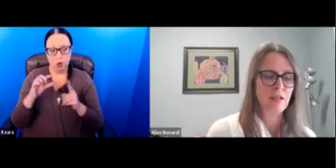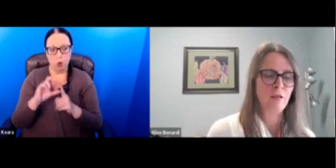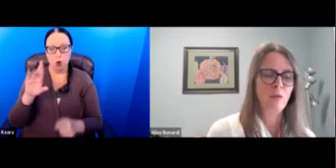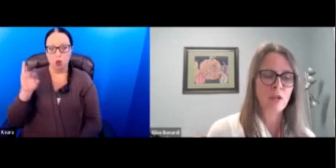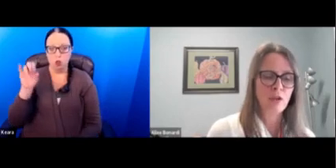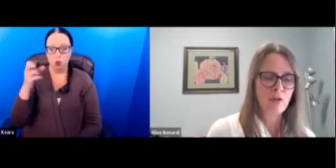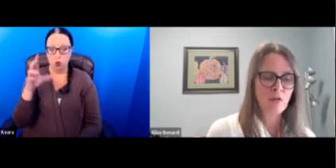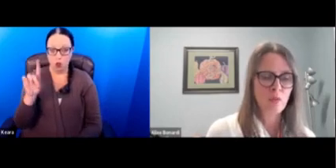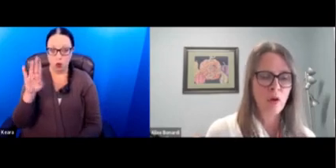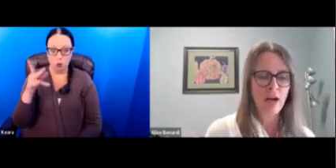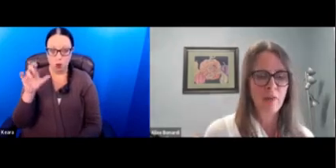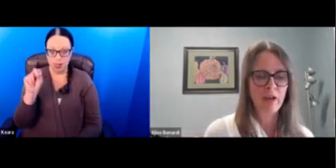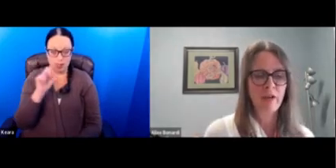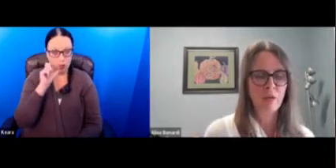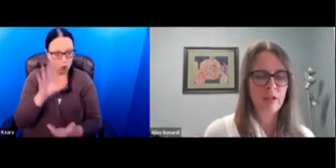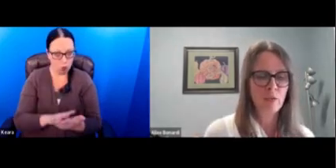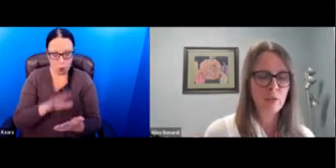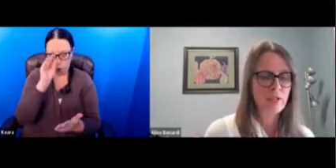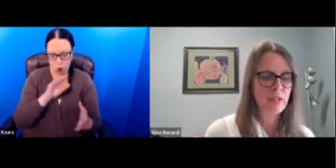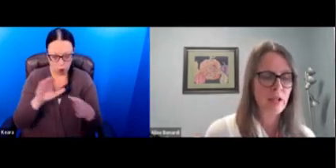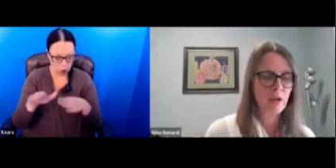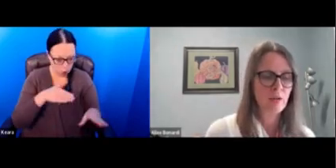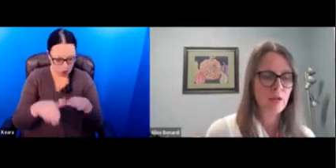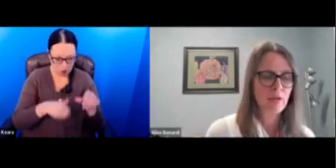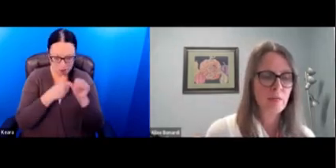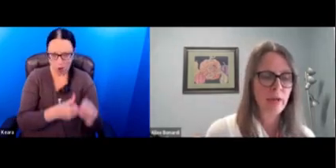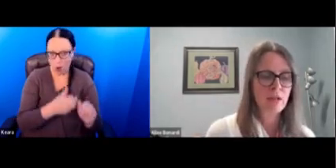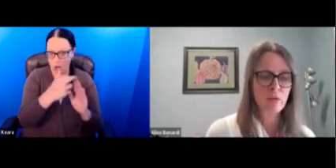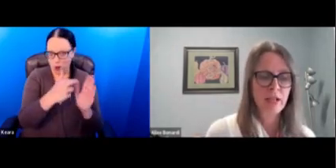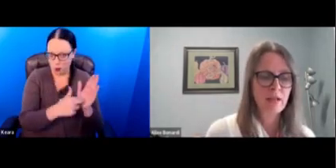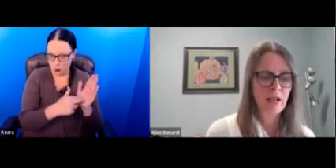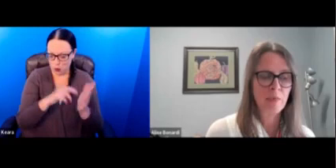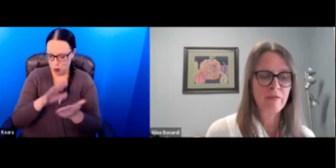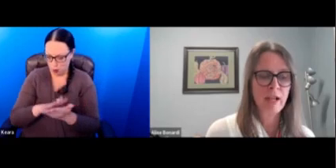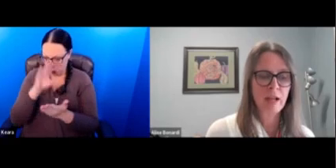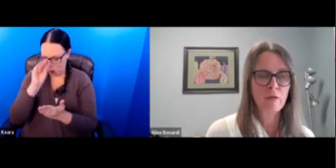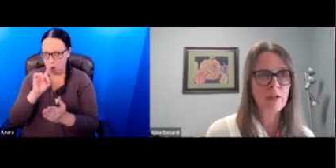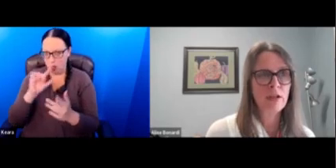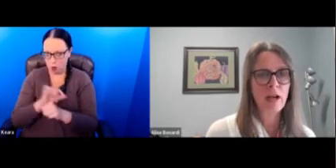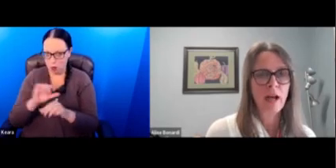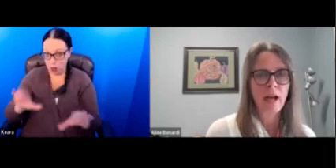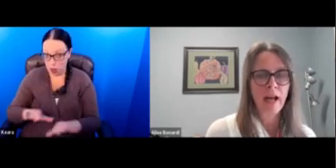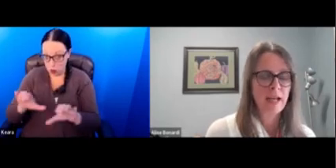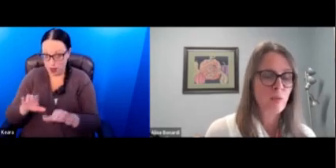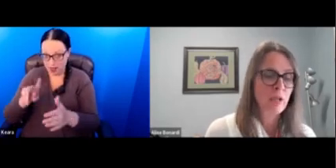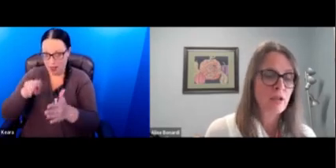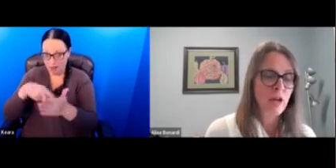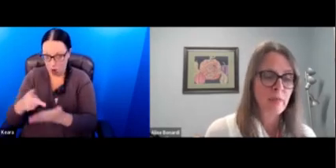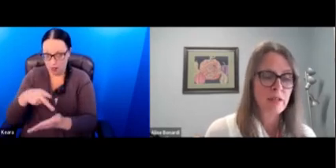you don't learn to walk by following rules you learn by doing and by falling over. And as we're going to talk about